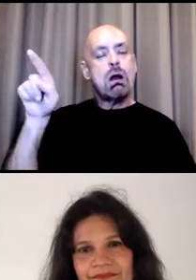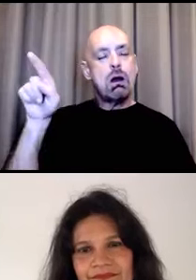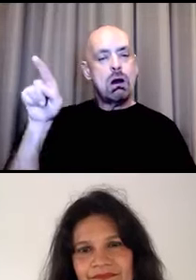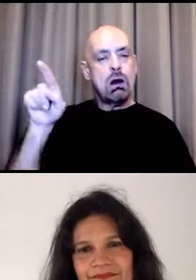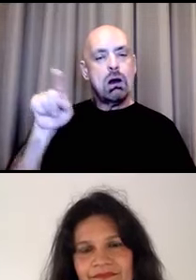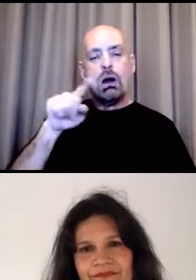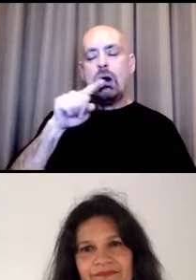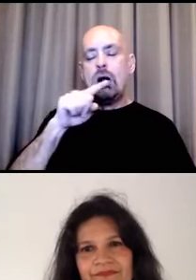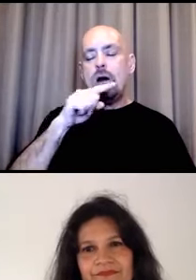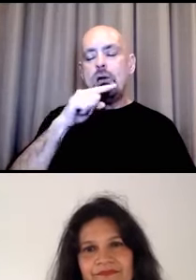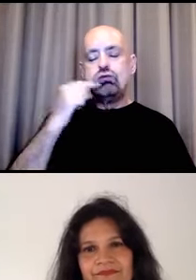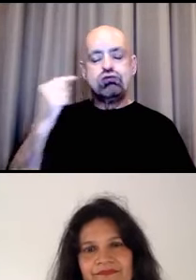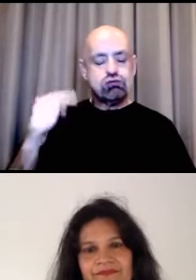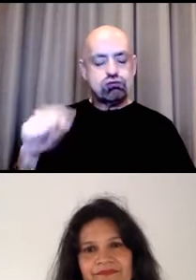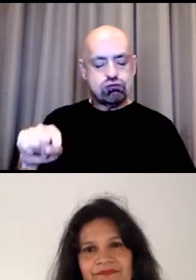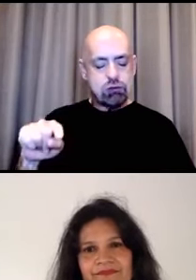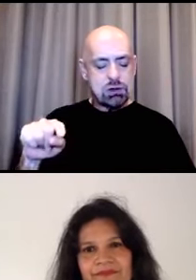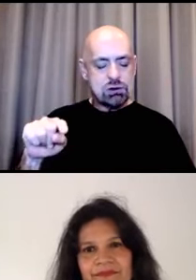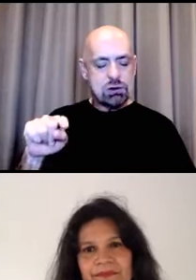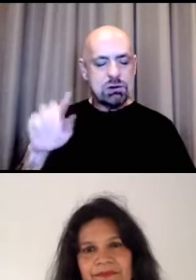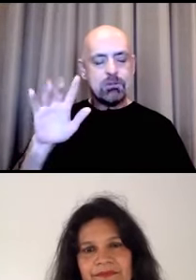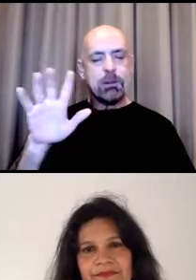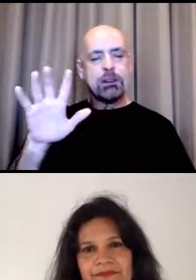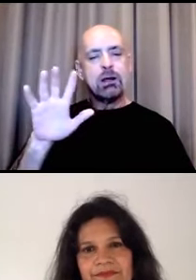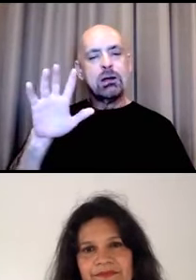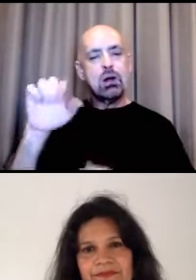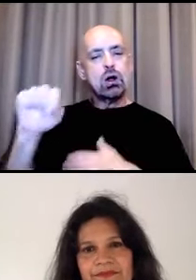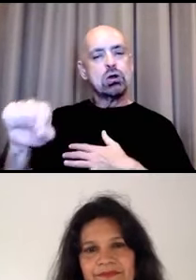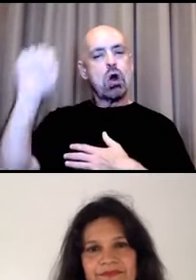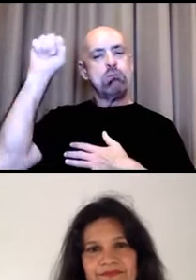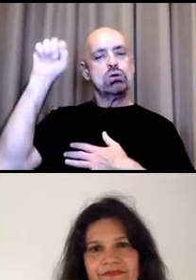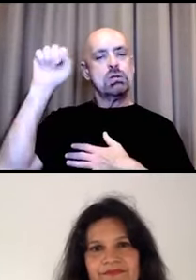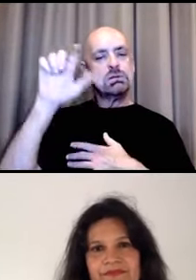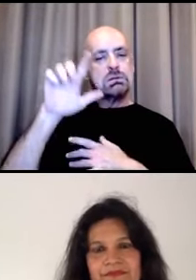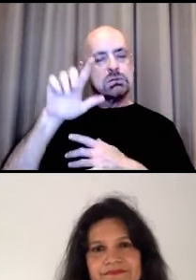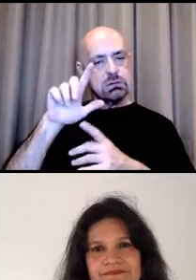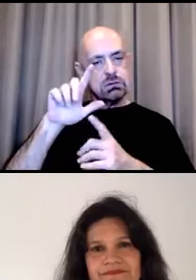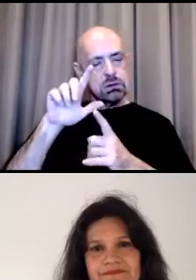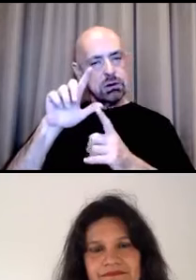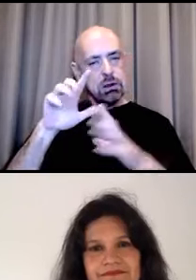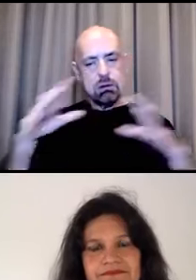forgotten the name of the person who raised that, that should be taken out